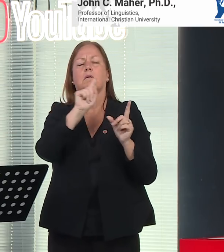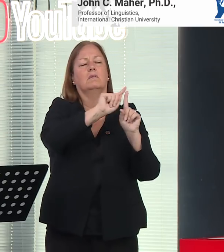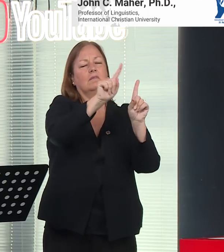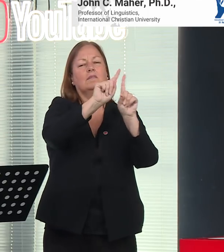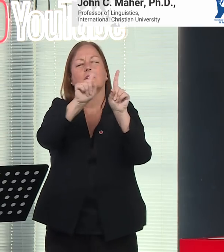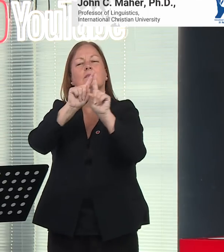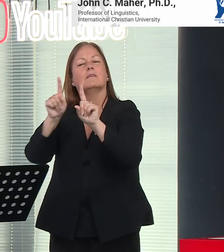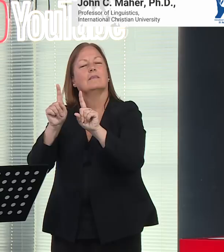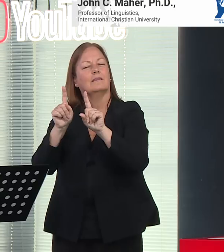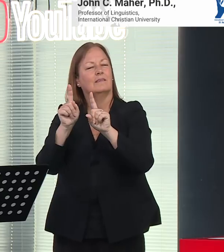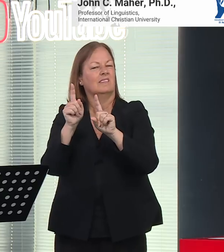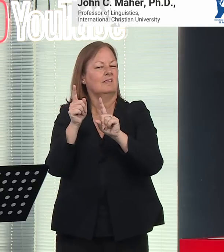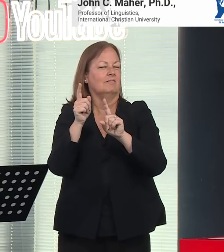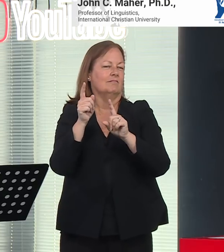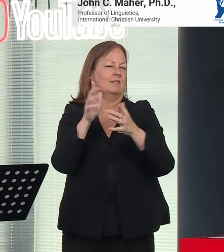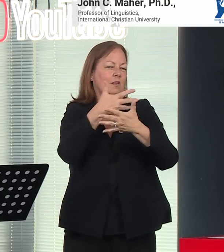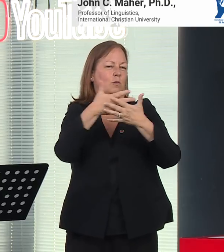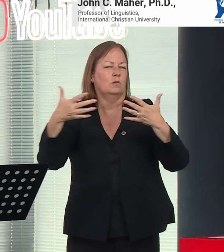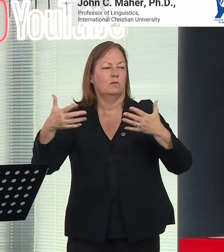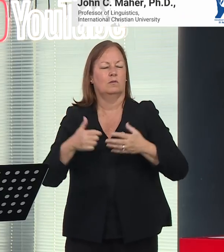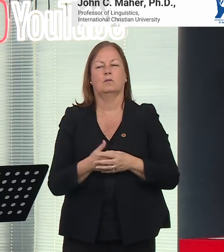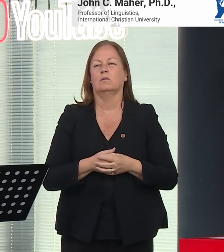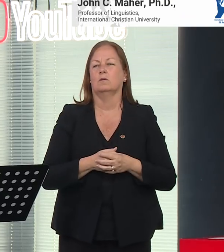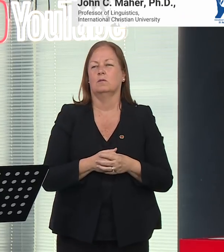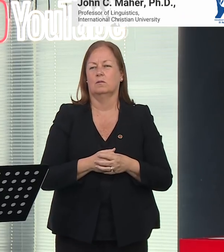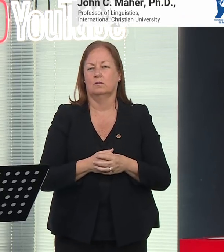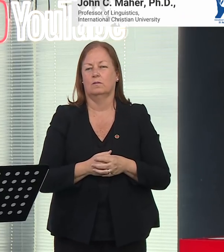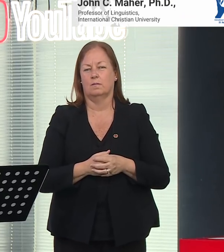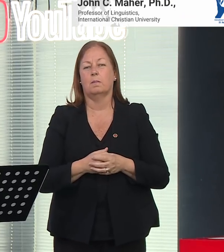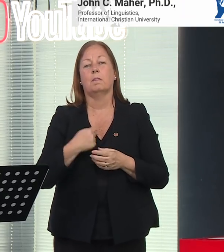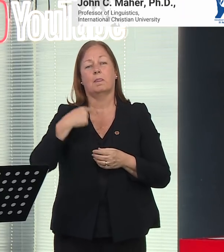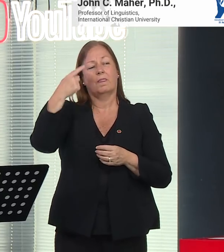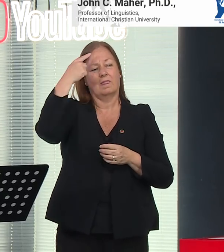concepts to share the same terminology. We need all citizens of the world to